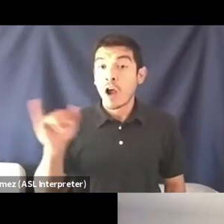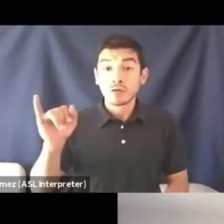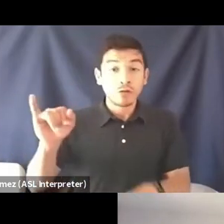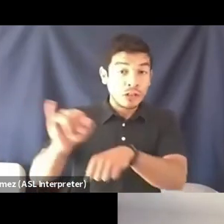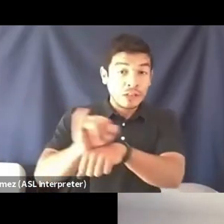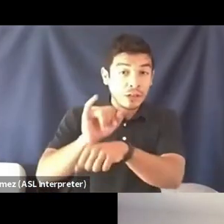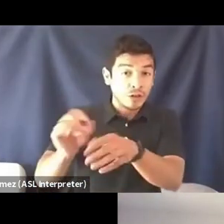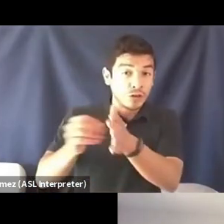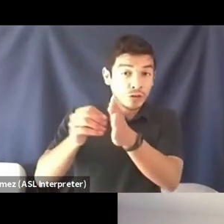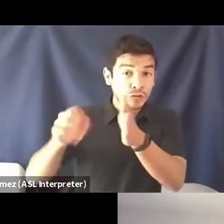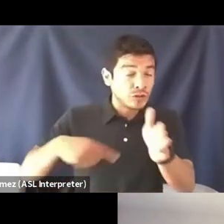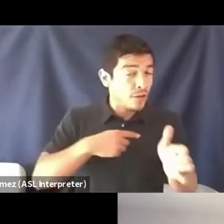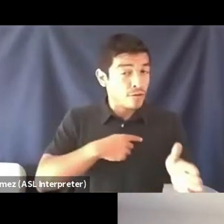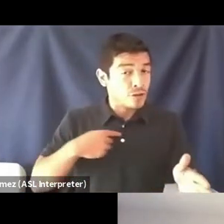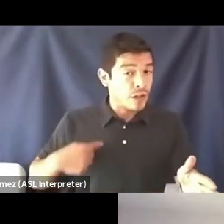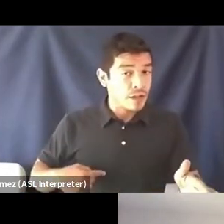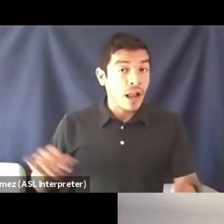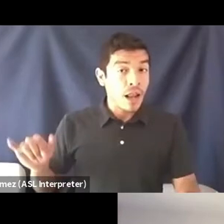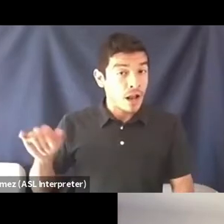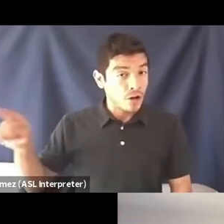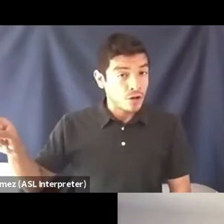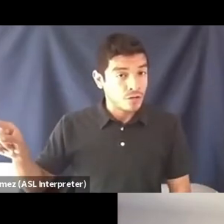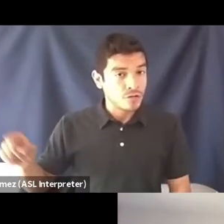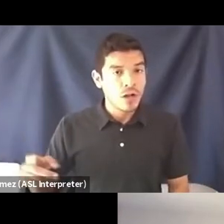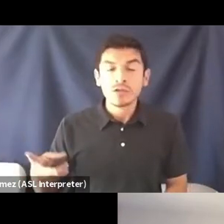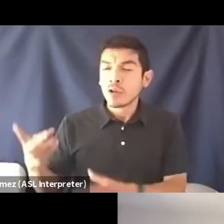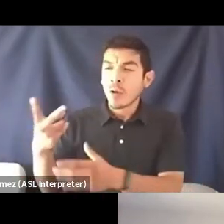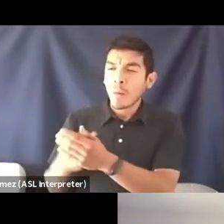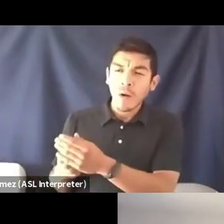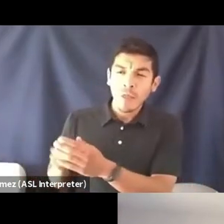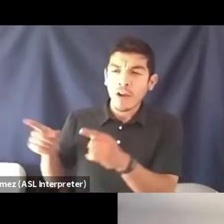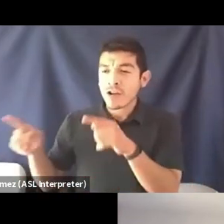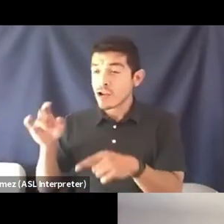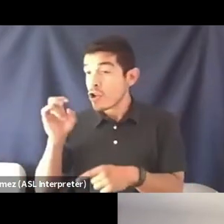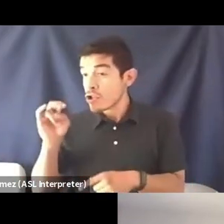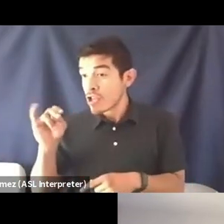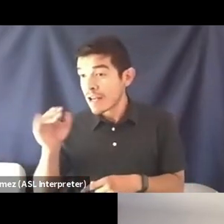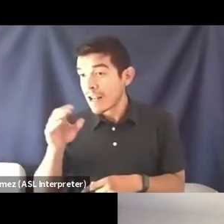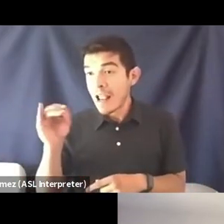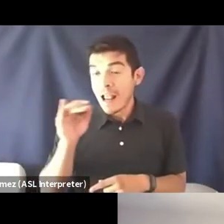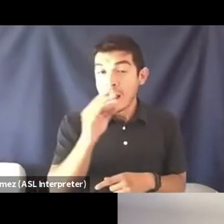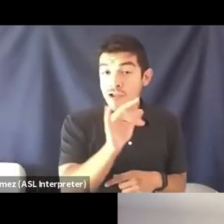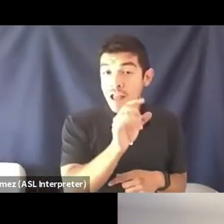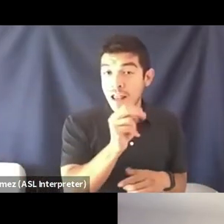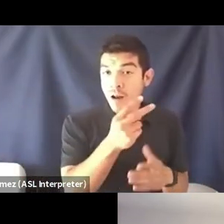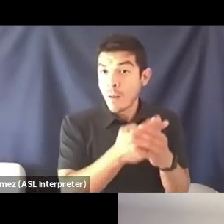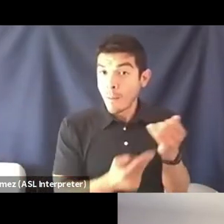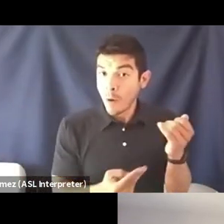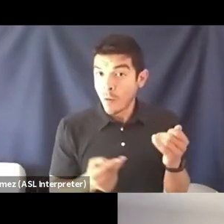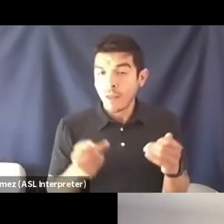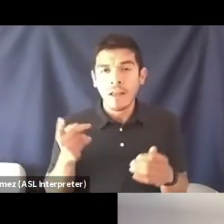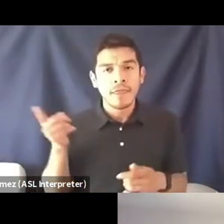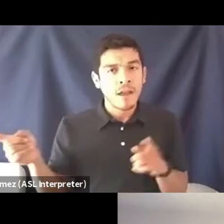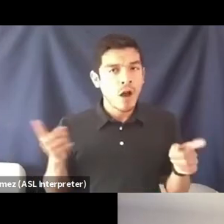Chinese international student as well. So the two, Jenny and Shilin were there always to help with the family.